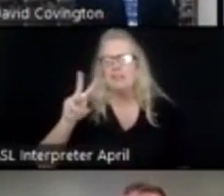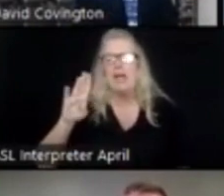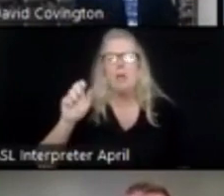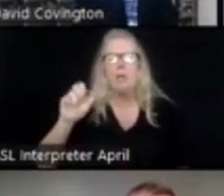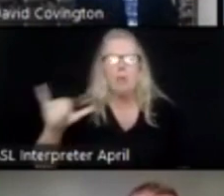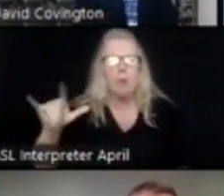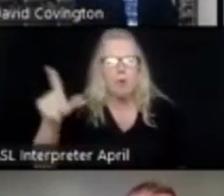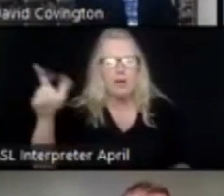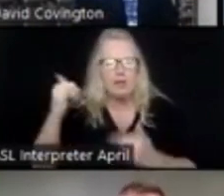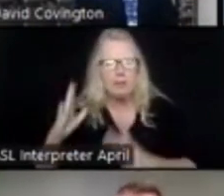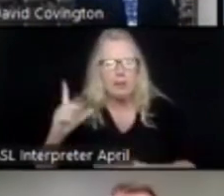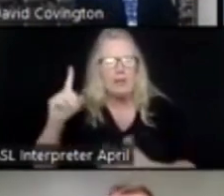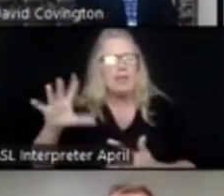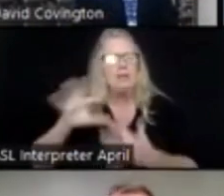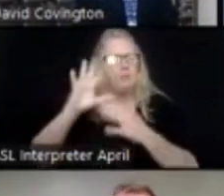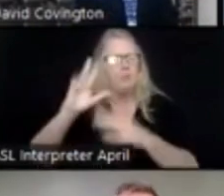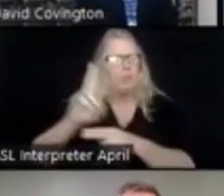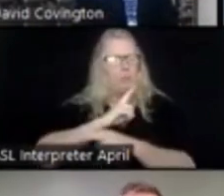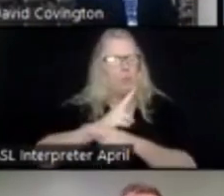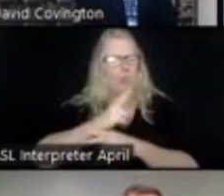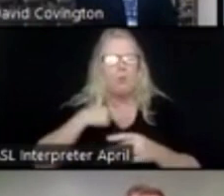WORE SPECIAL 988 CLEATS.